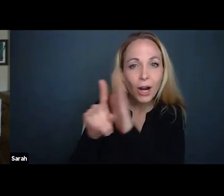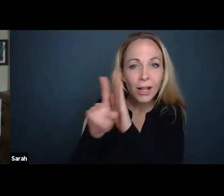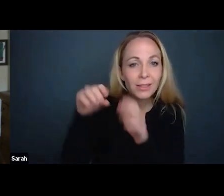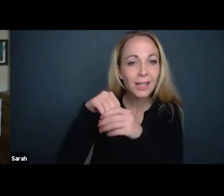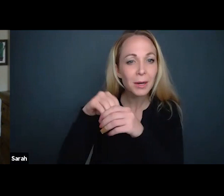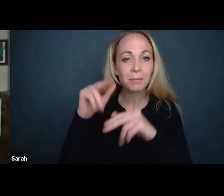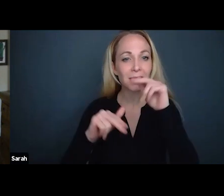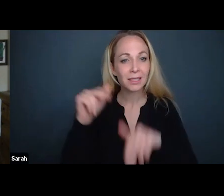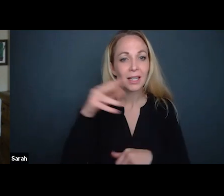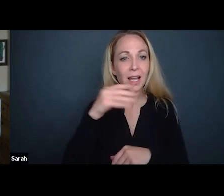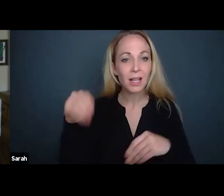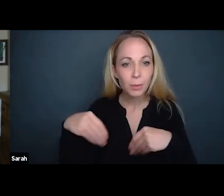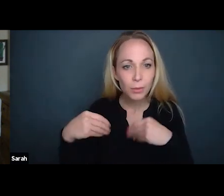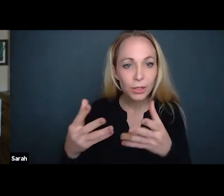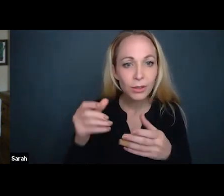the provision of captions at large stadiums.